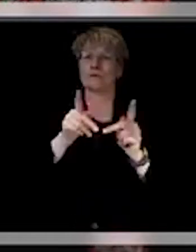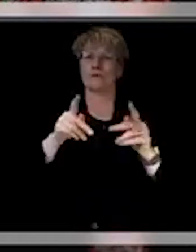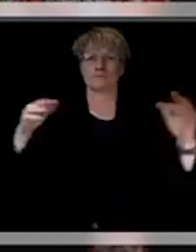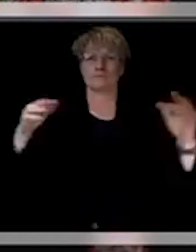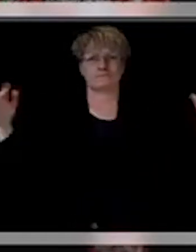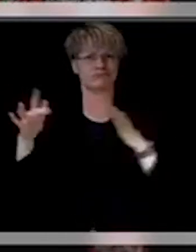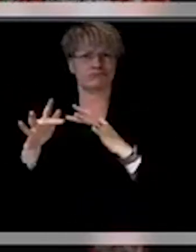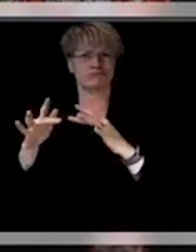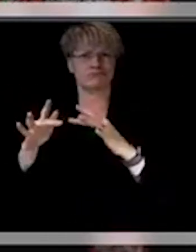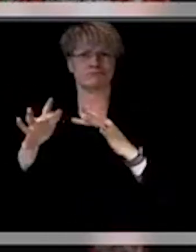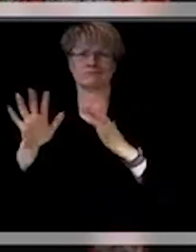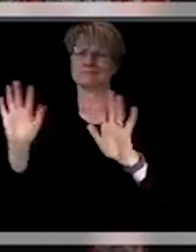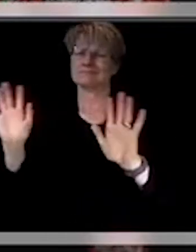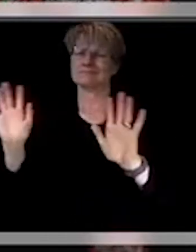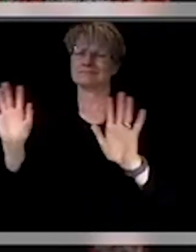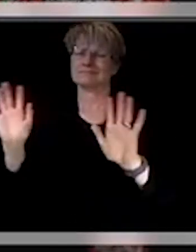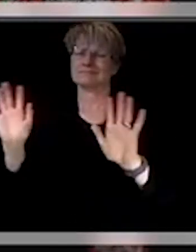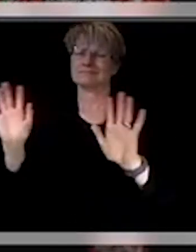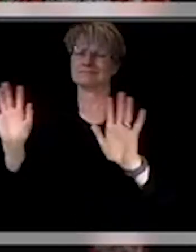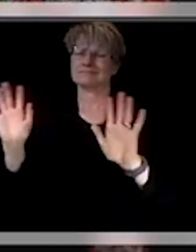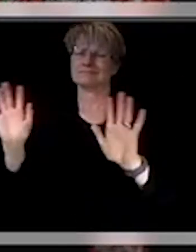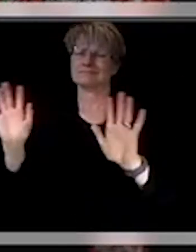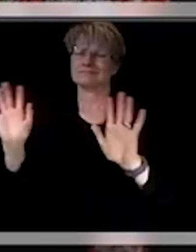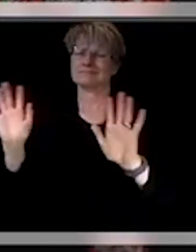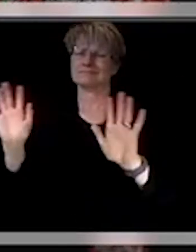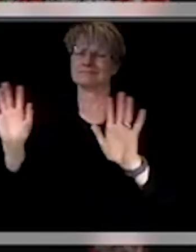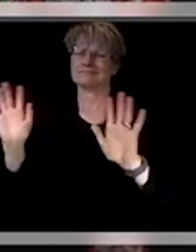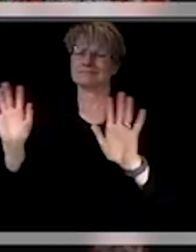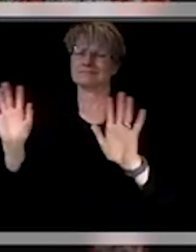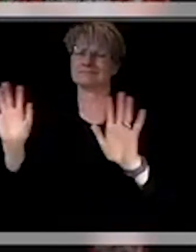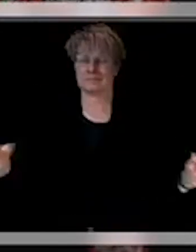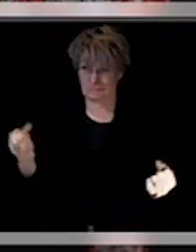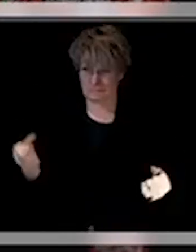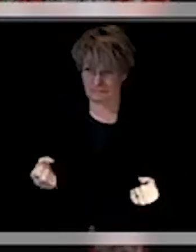As Dr. Ramstrom mentioned, we've got many outbreaks and individuals who've gotten sick